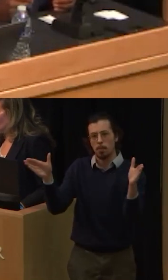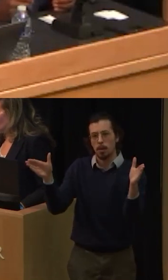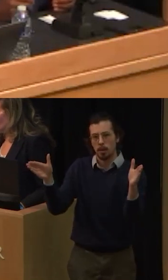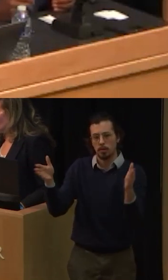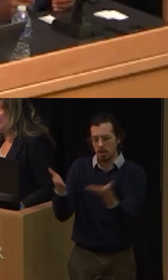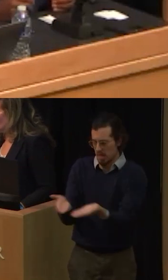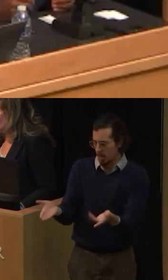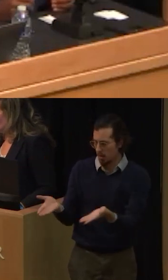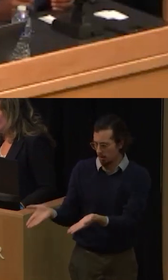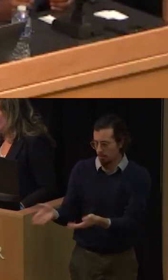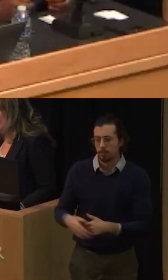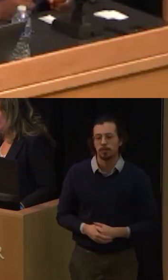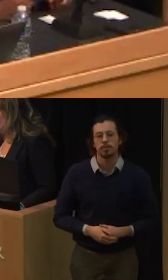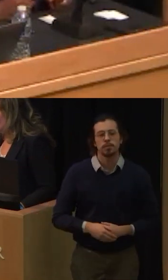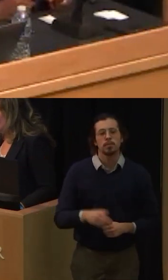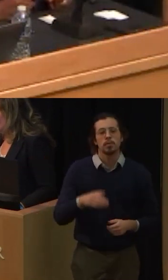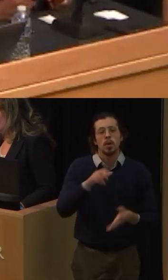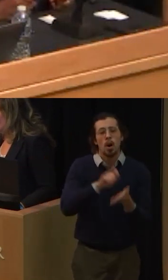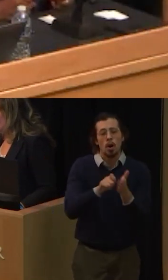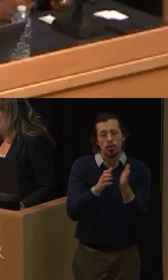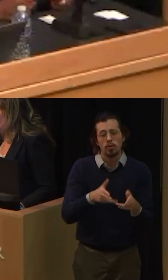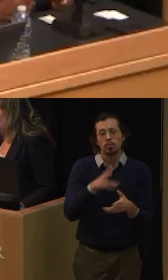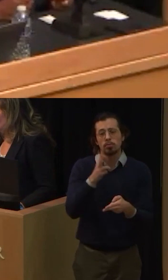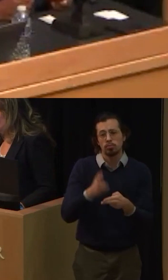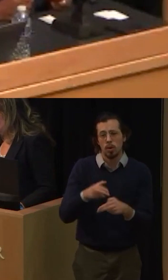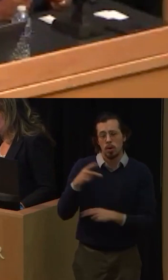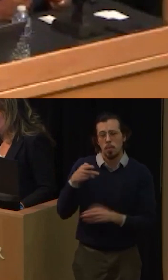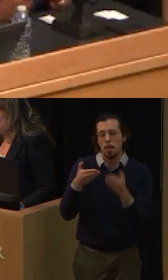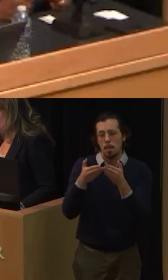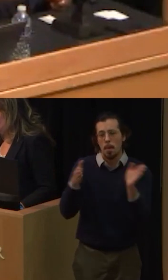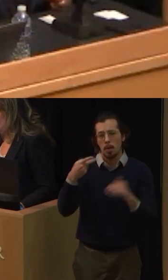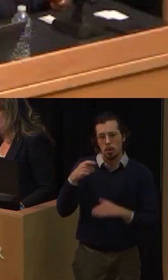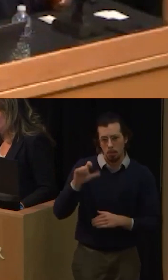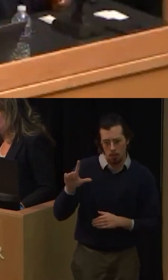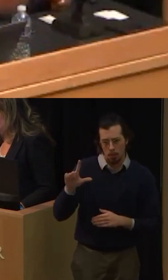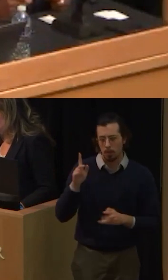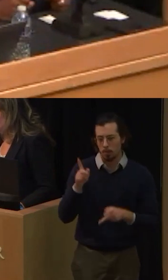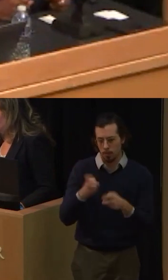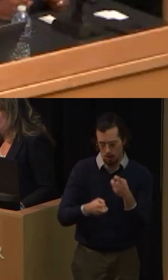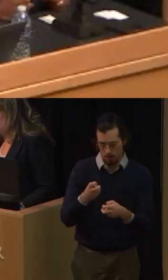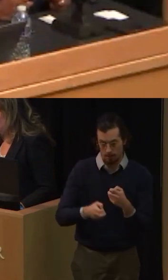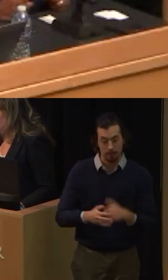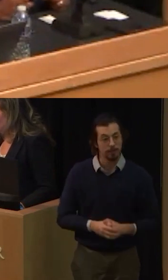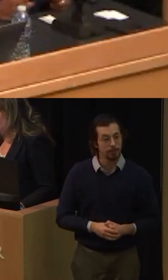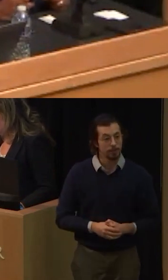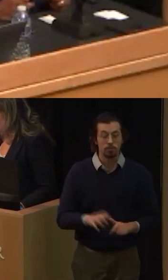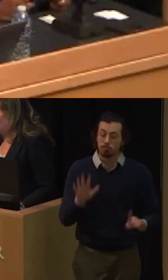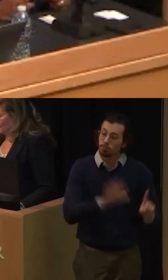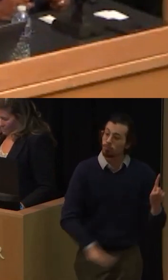of what she described as the public pool problem, and the public pool problem was that as soon as pools all across the country